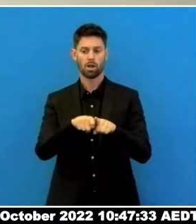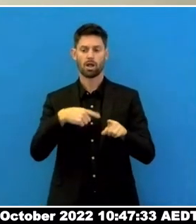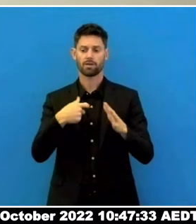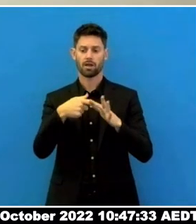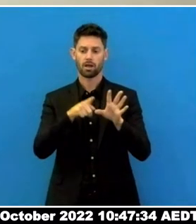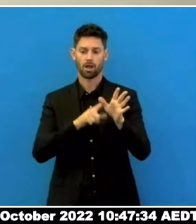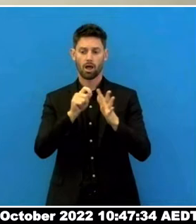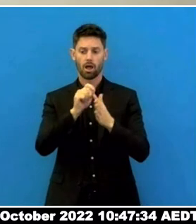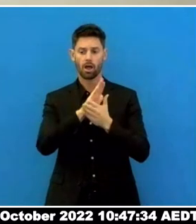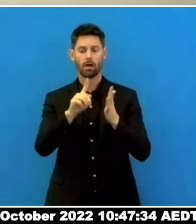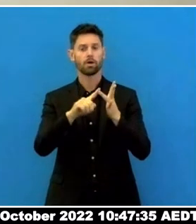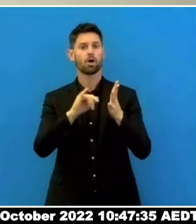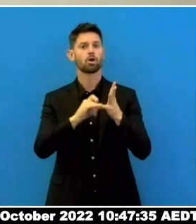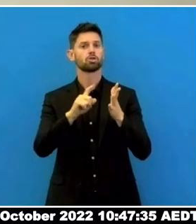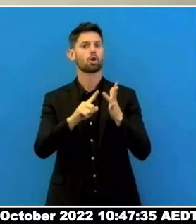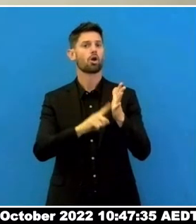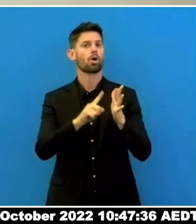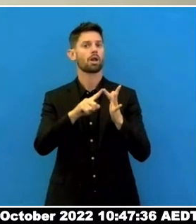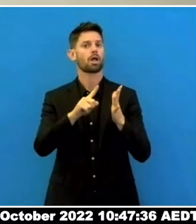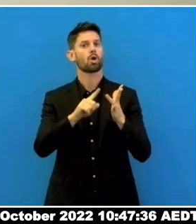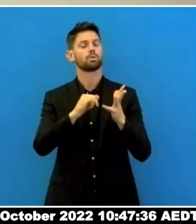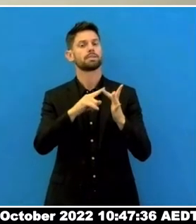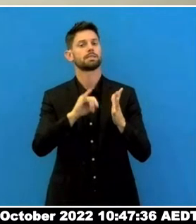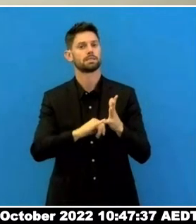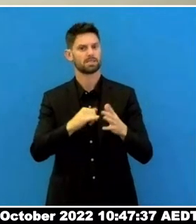which is a chest deformity and restricts my lungs."